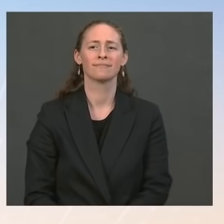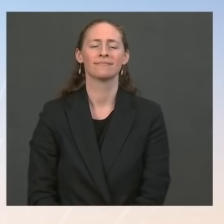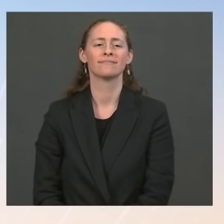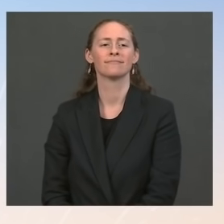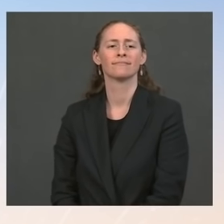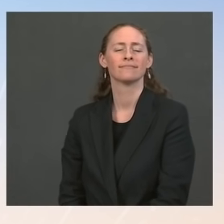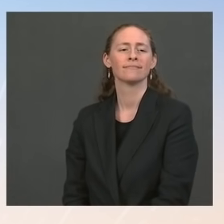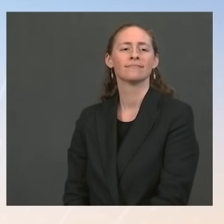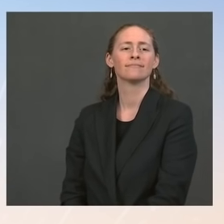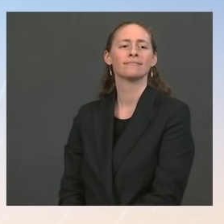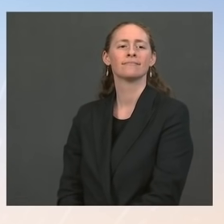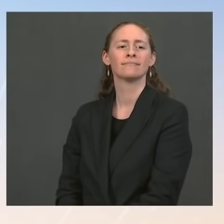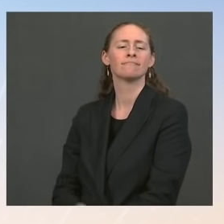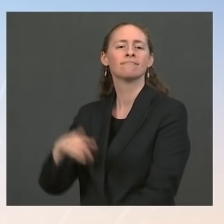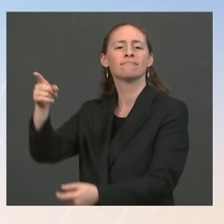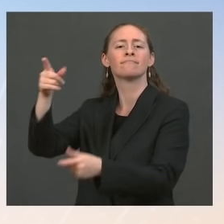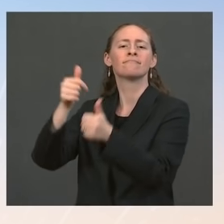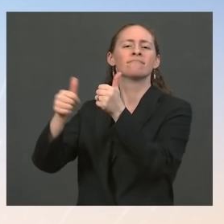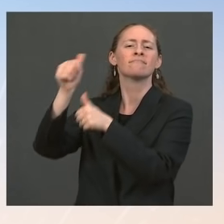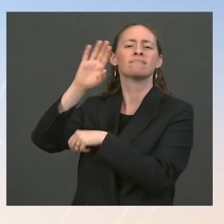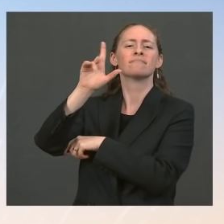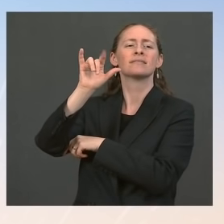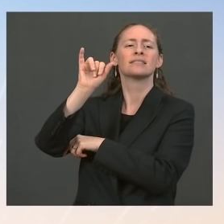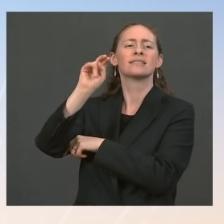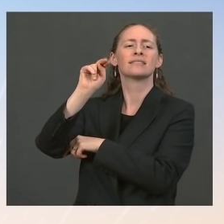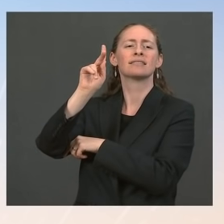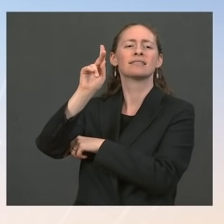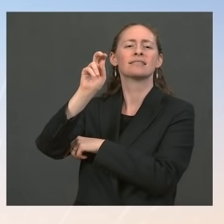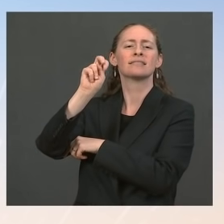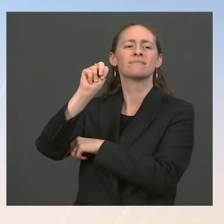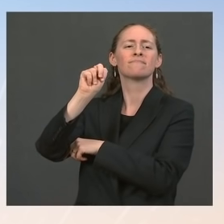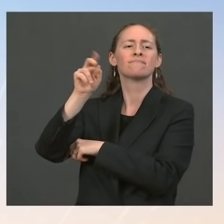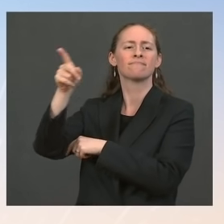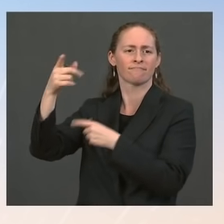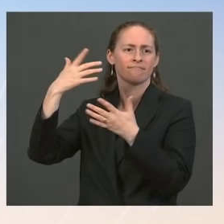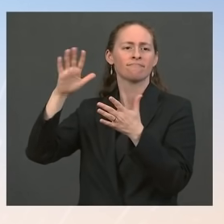with the Dominican Foreign Minister today. Obviously, D.R. officials have been talking